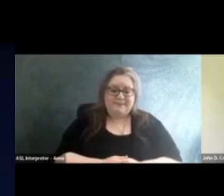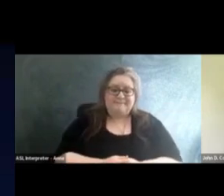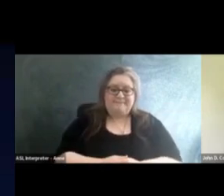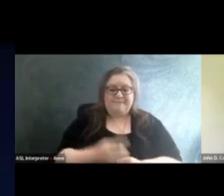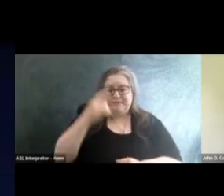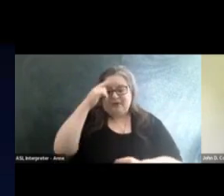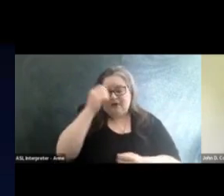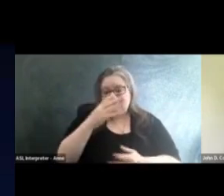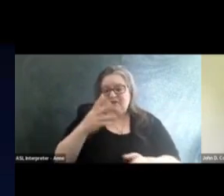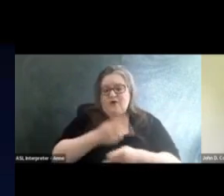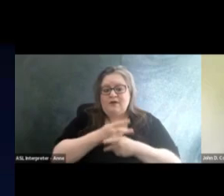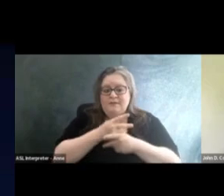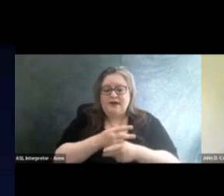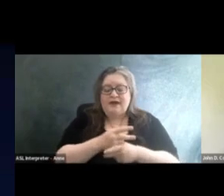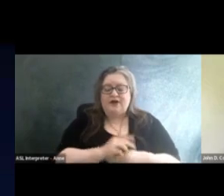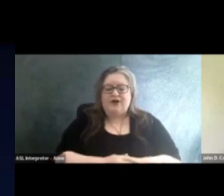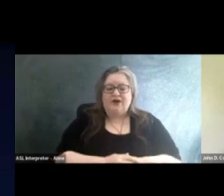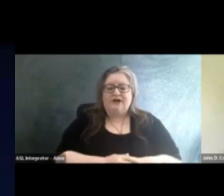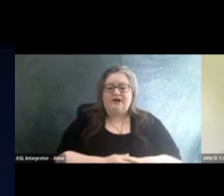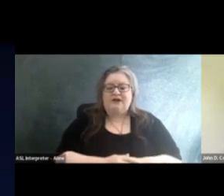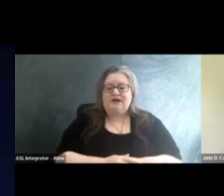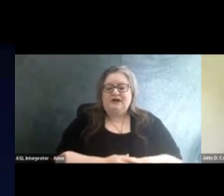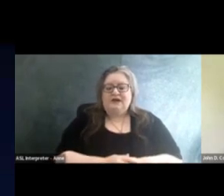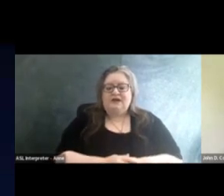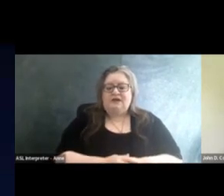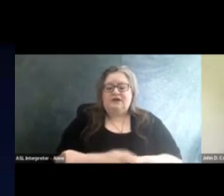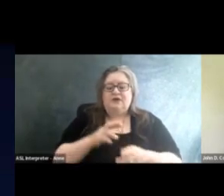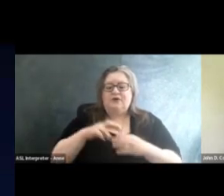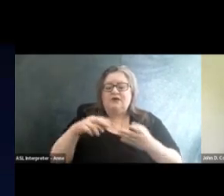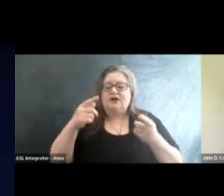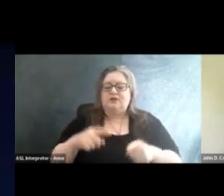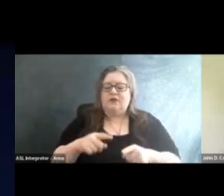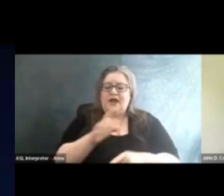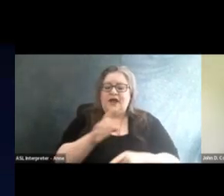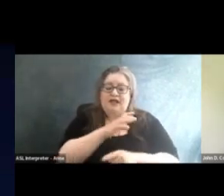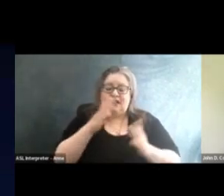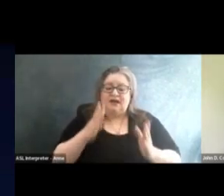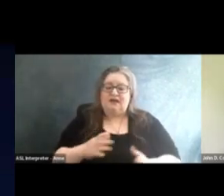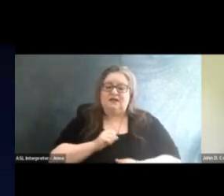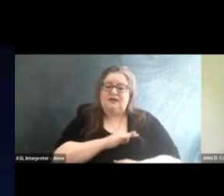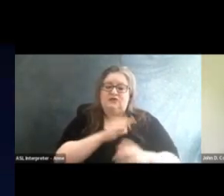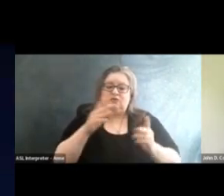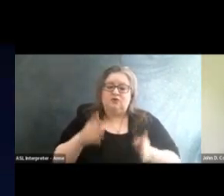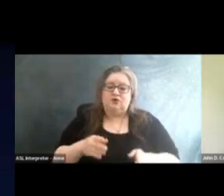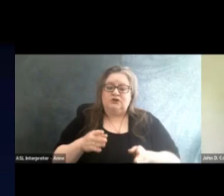informed care is it results when a clinical staff understand that